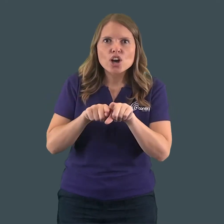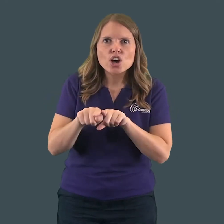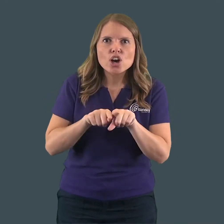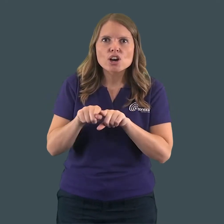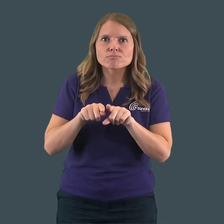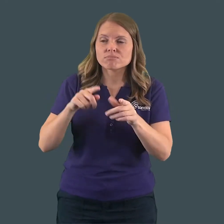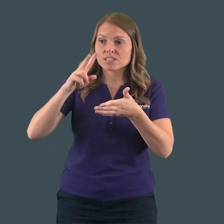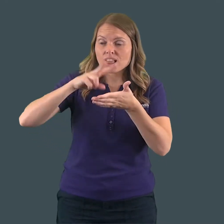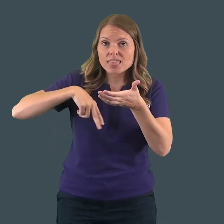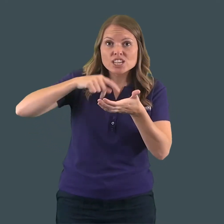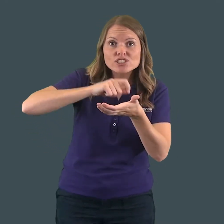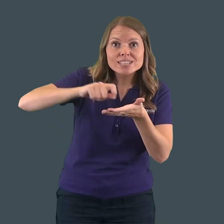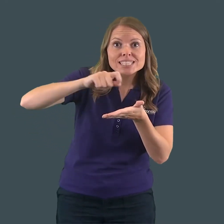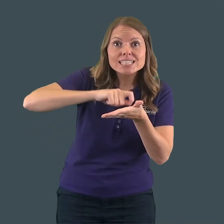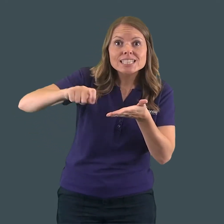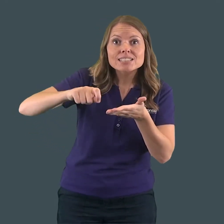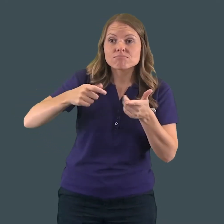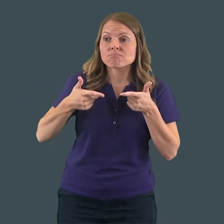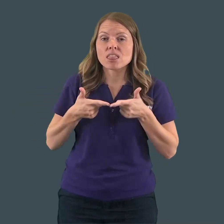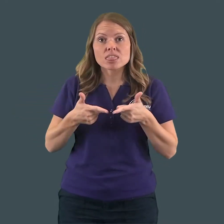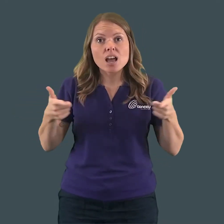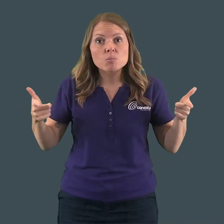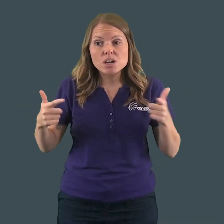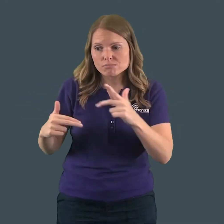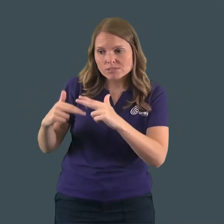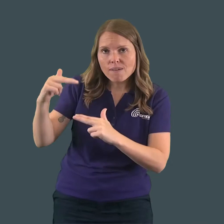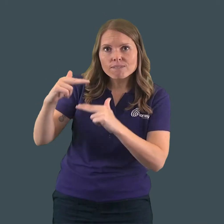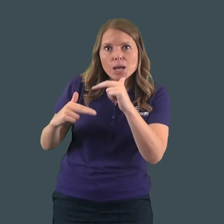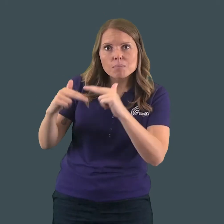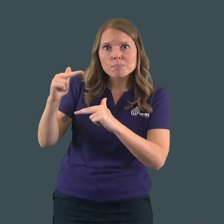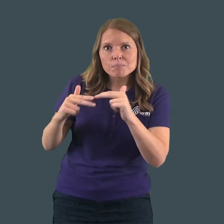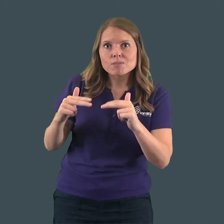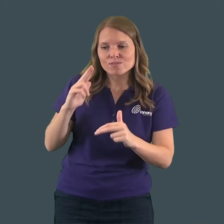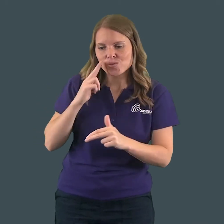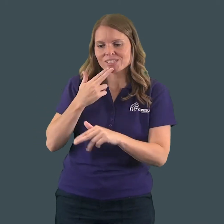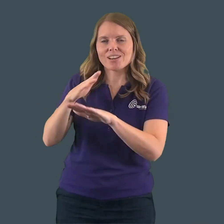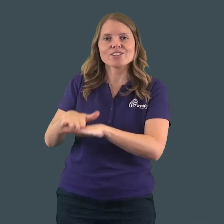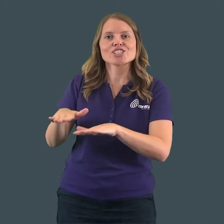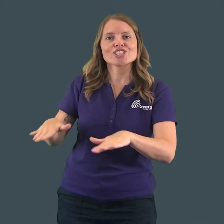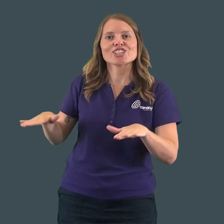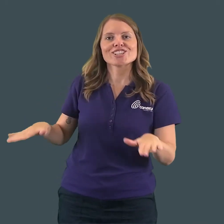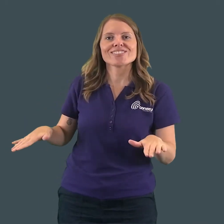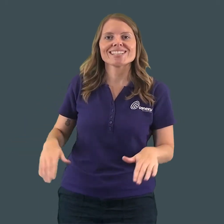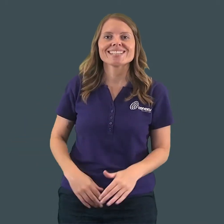learning, literacy and language development for deaf children